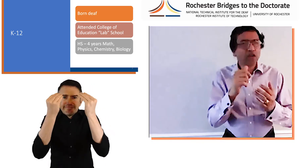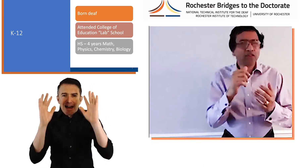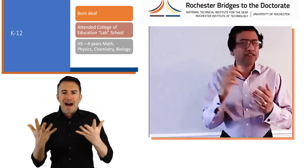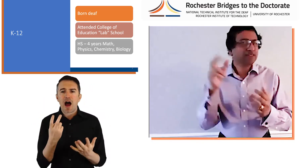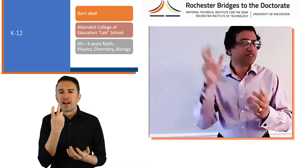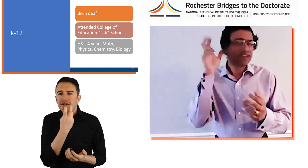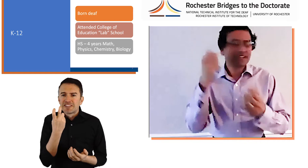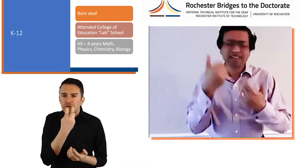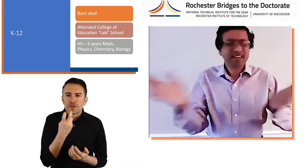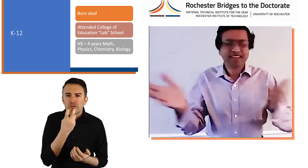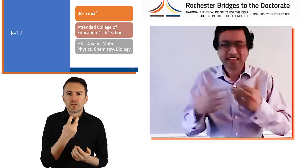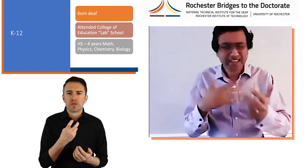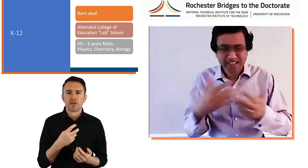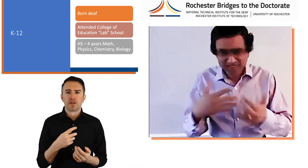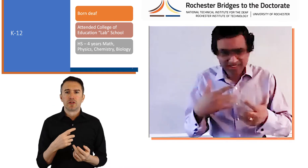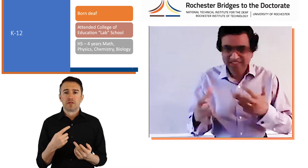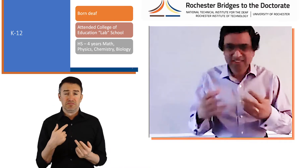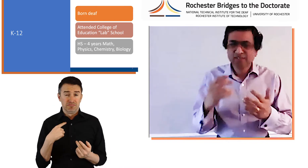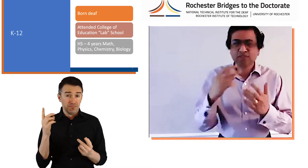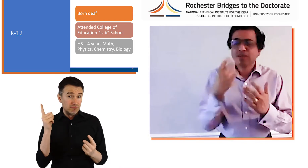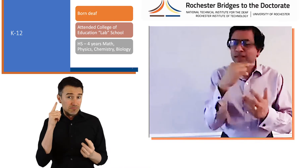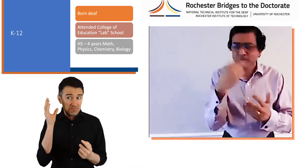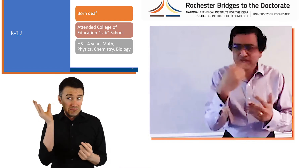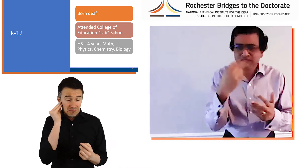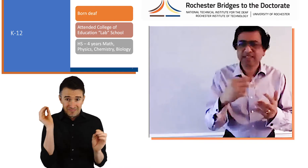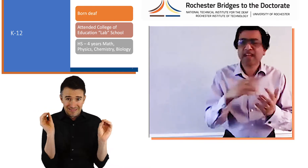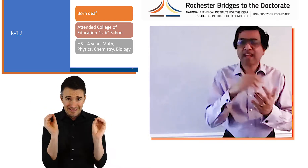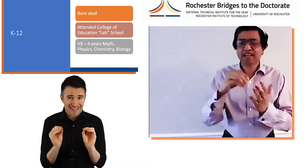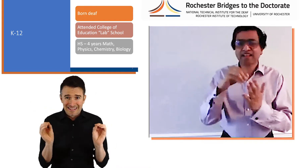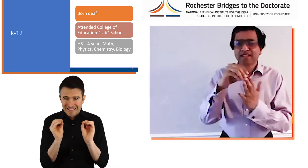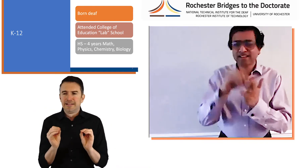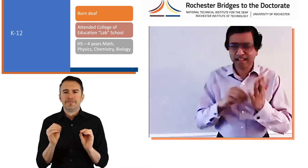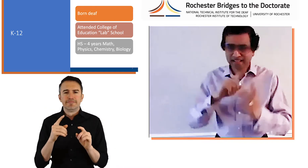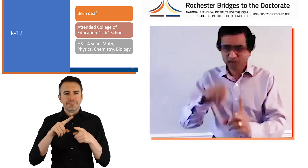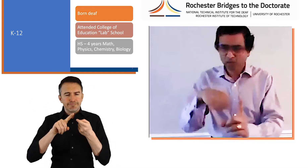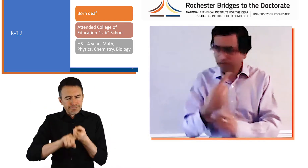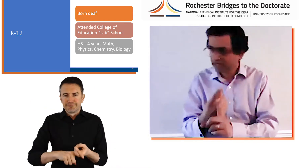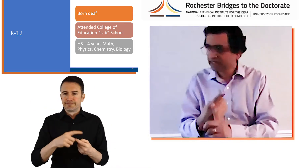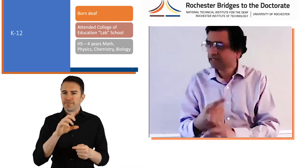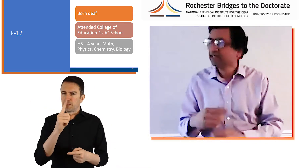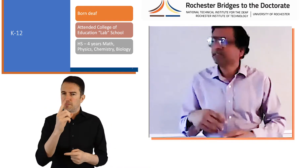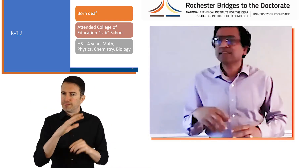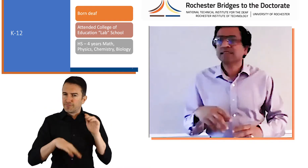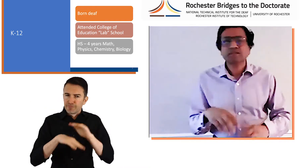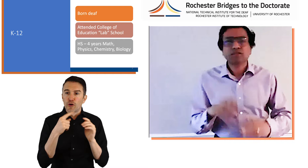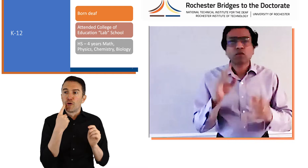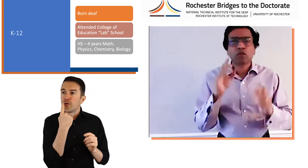but I can't hear anything anyway, so I had to rely on only lipreading and written English